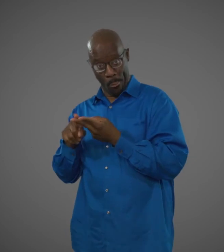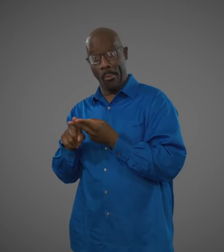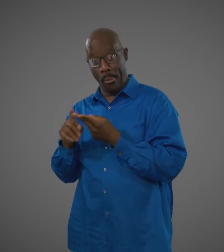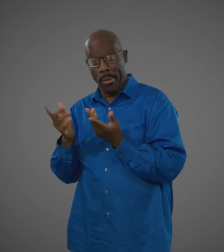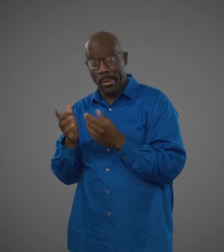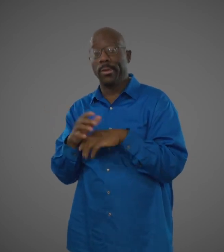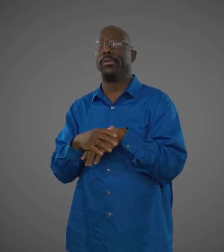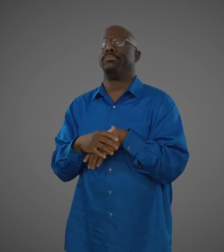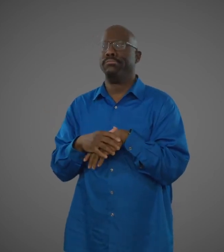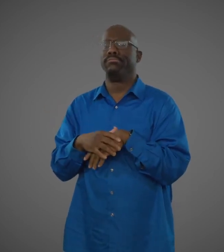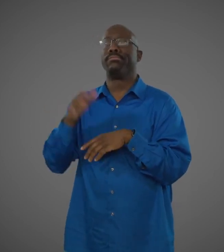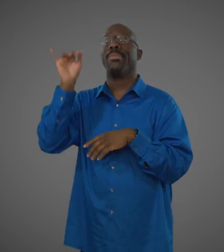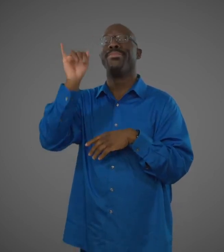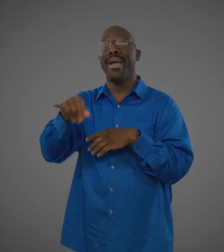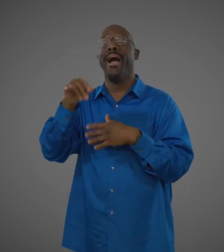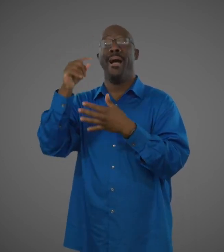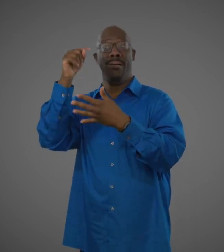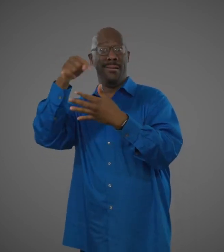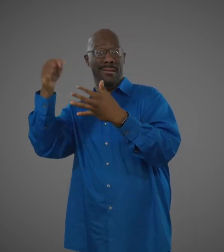Sometimes you can lose consciousness